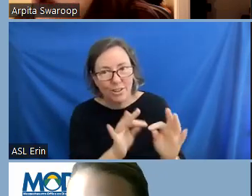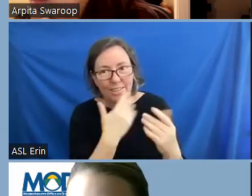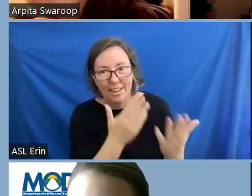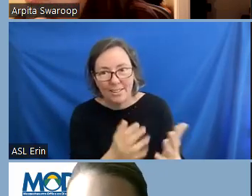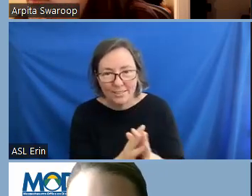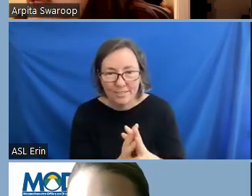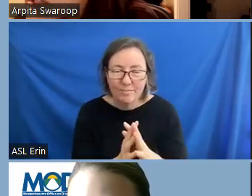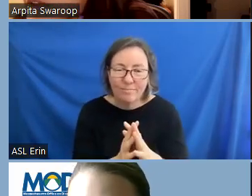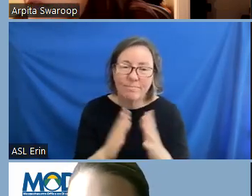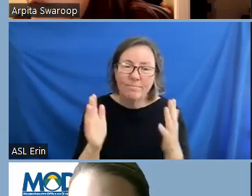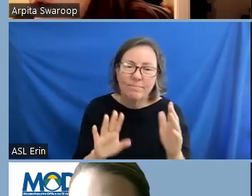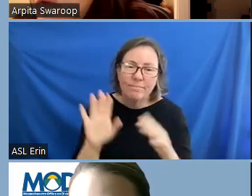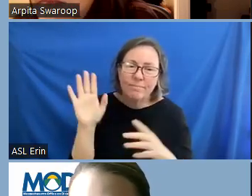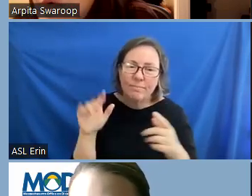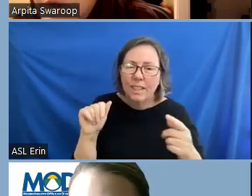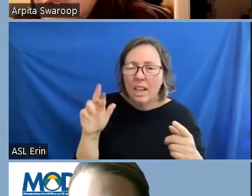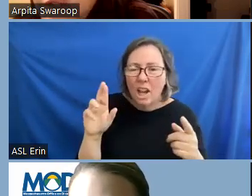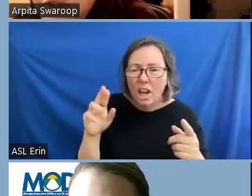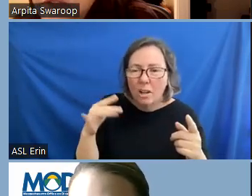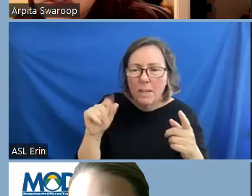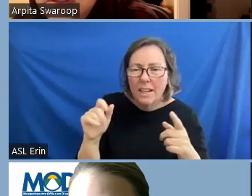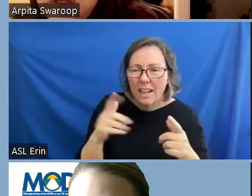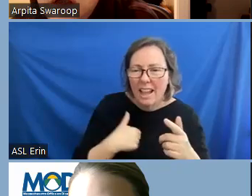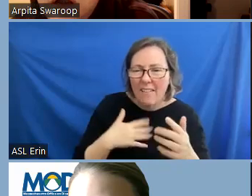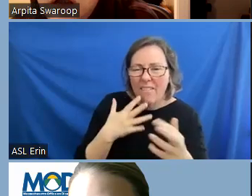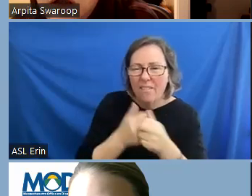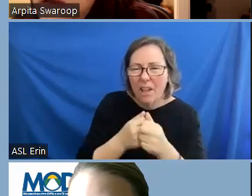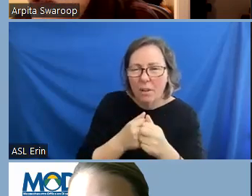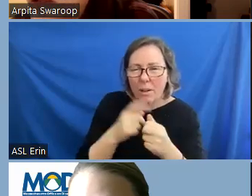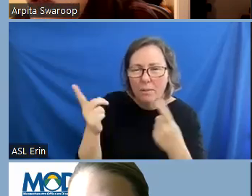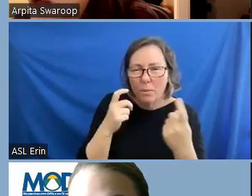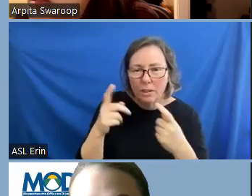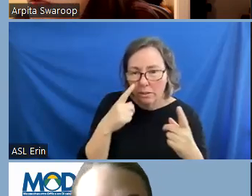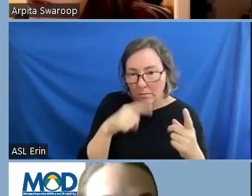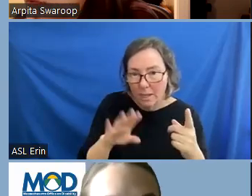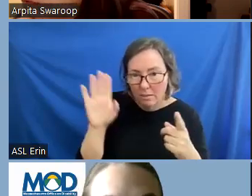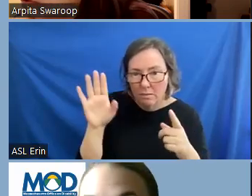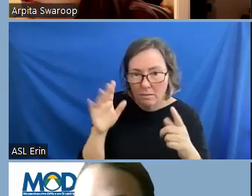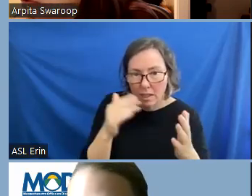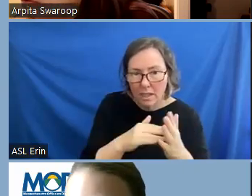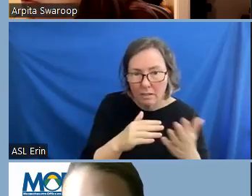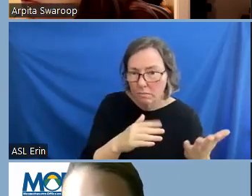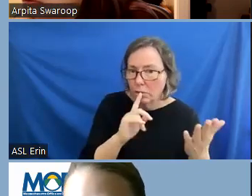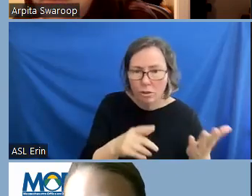I just have a follow-up question. Can I ask you now? Yeah.